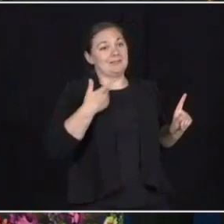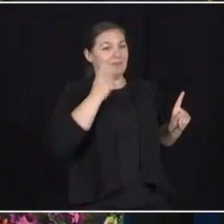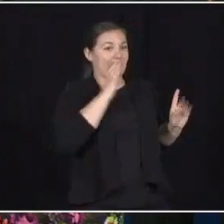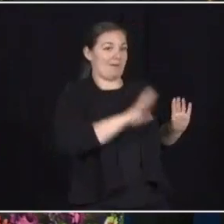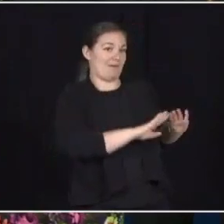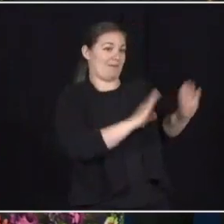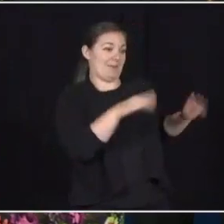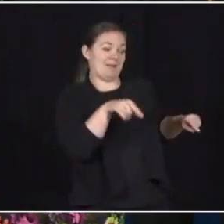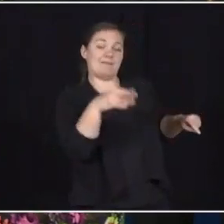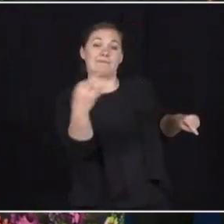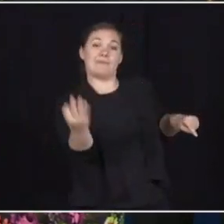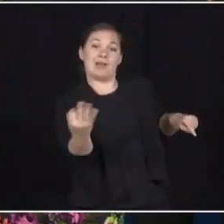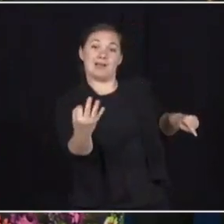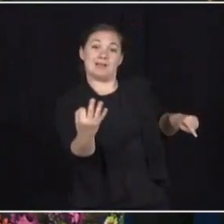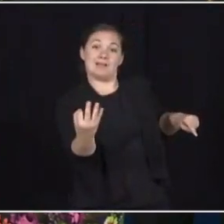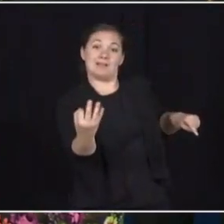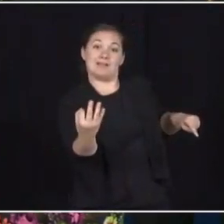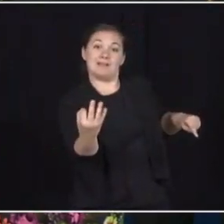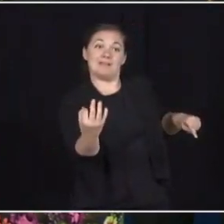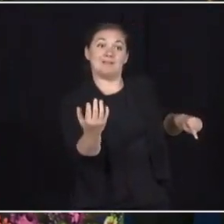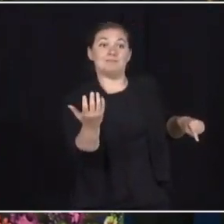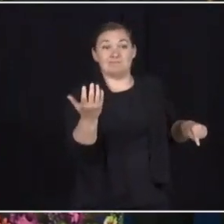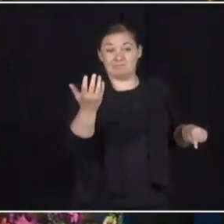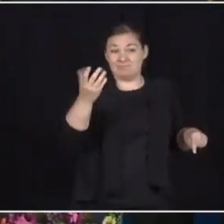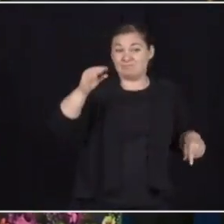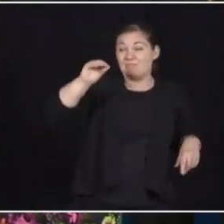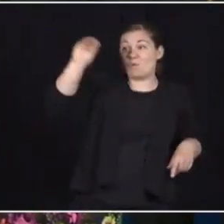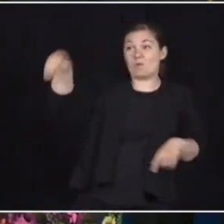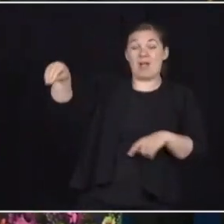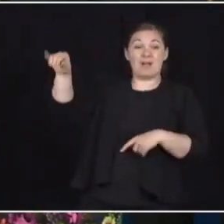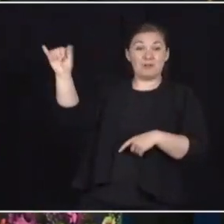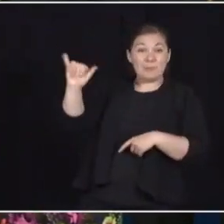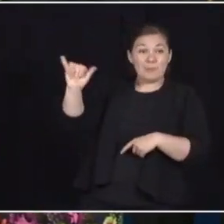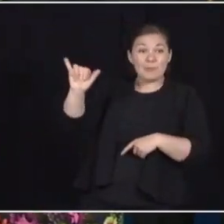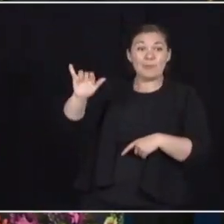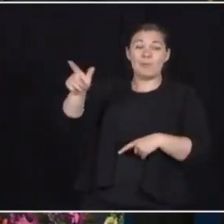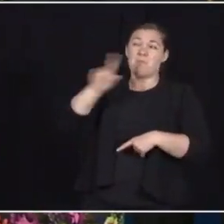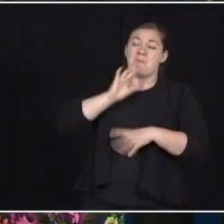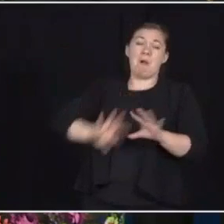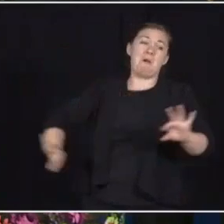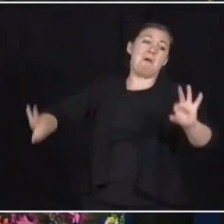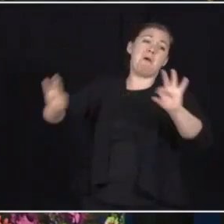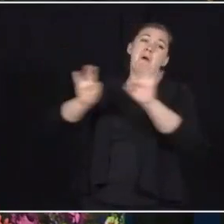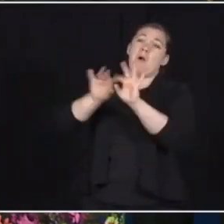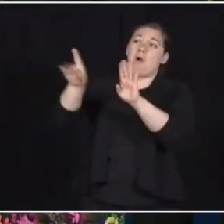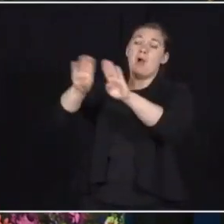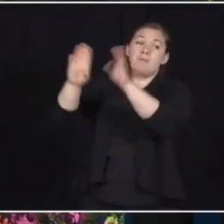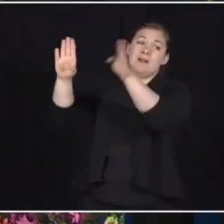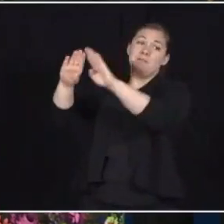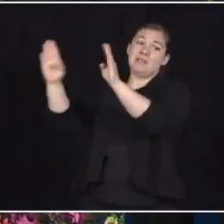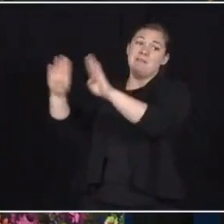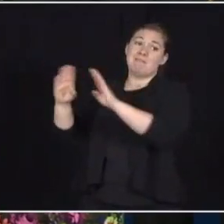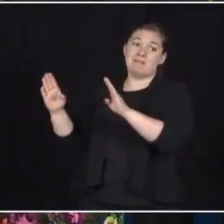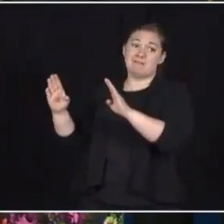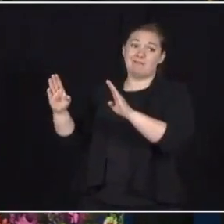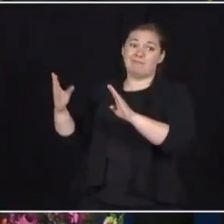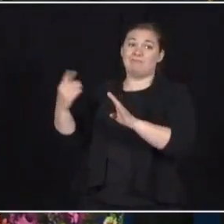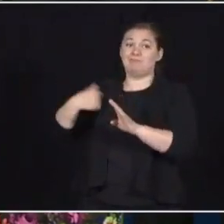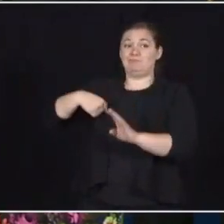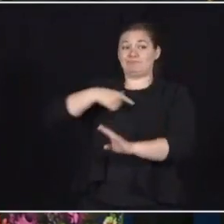wants opportunity to be open. I think that Niagara is going to be really happy as a result of that. That is a big morale booster.